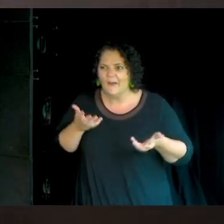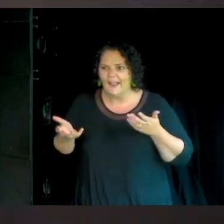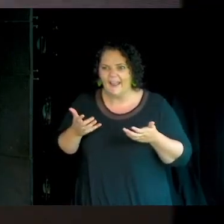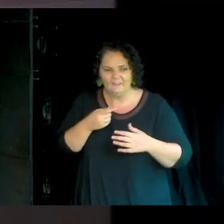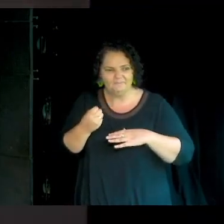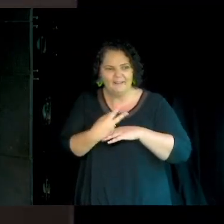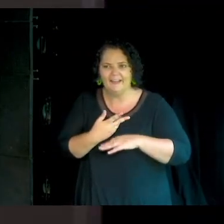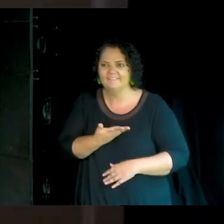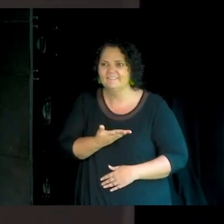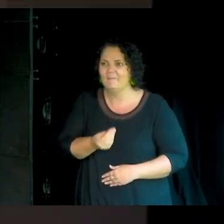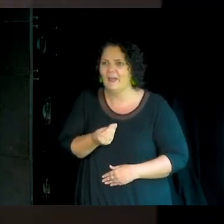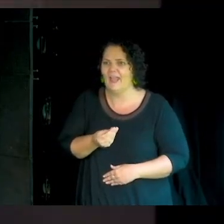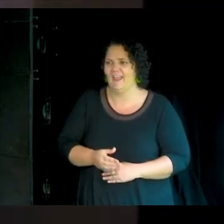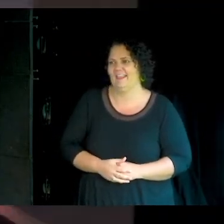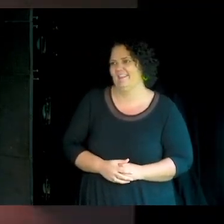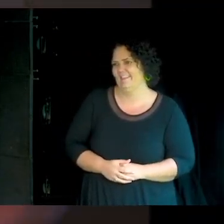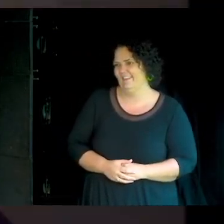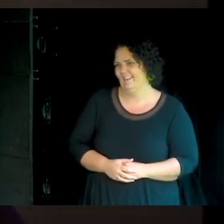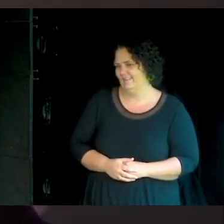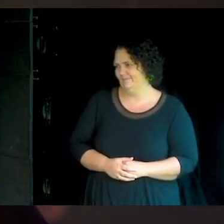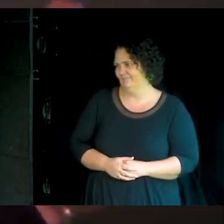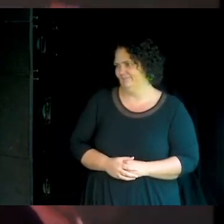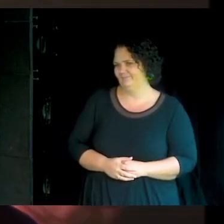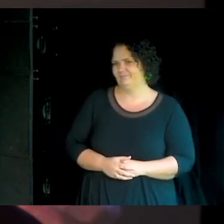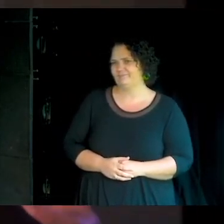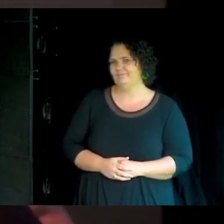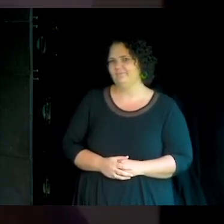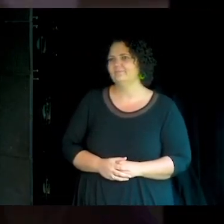oh no so I haven't finished the first one so this is the crab that I've used